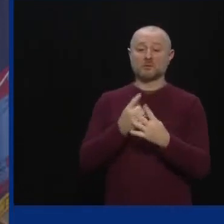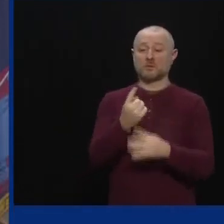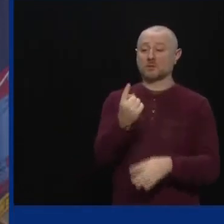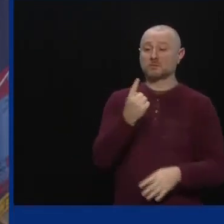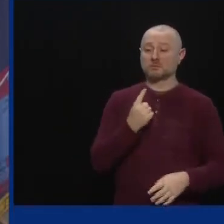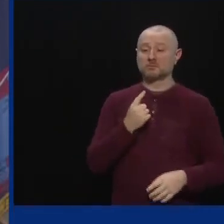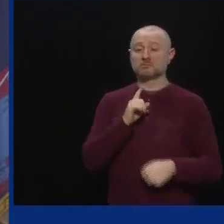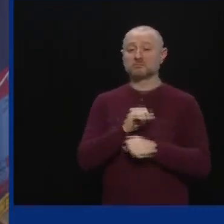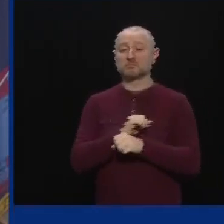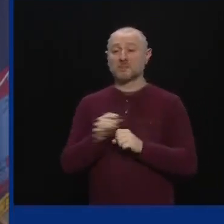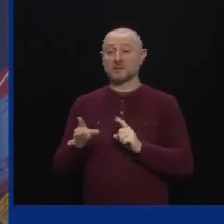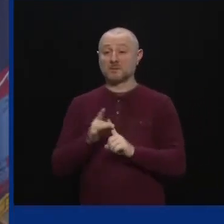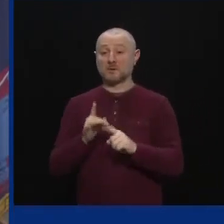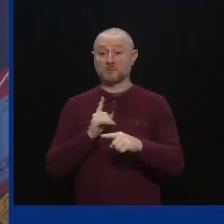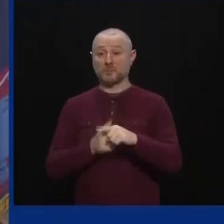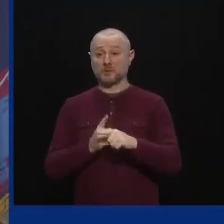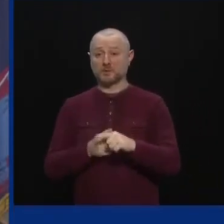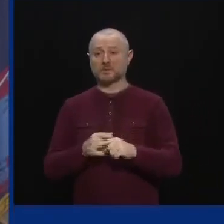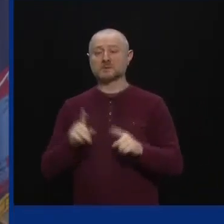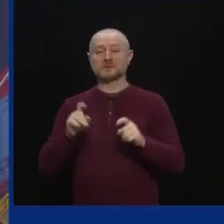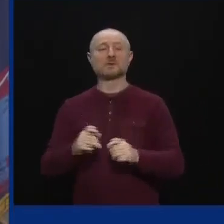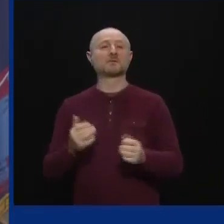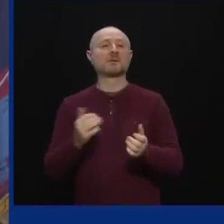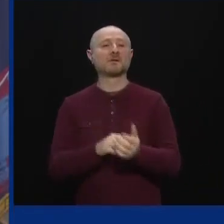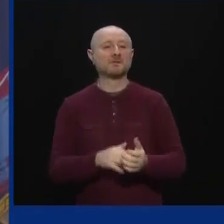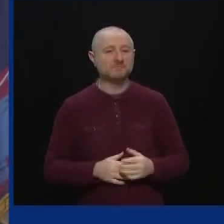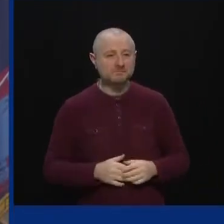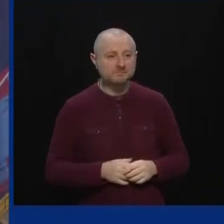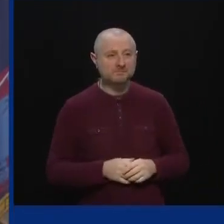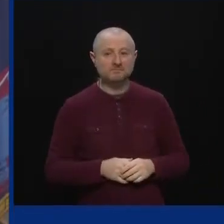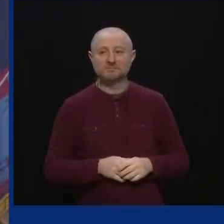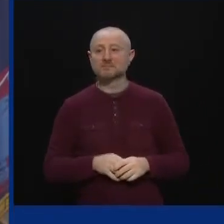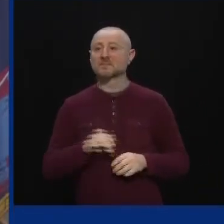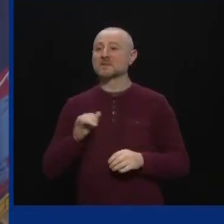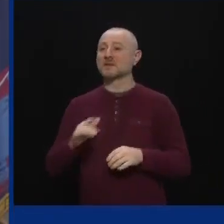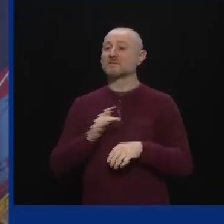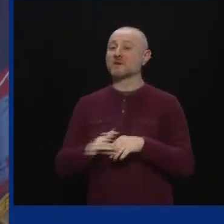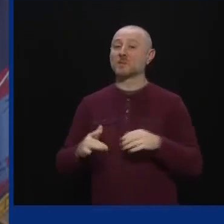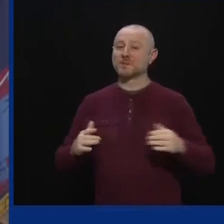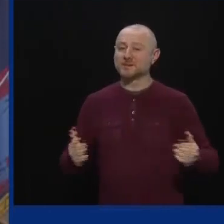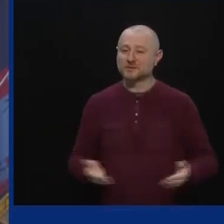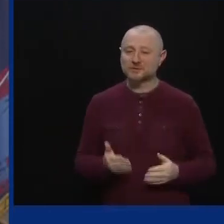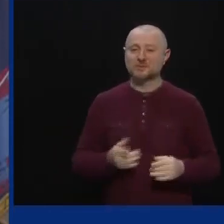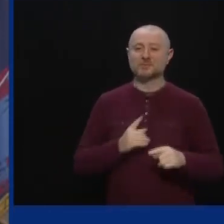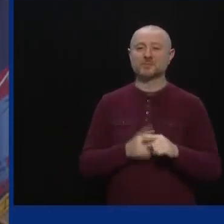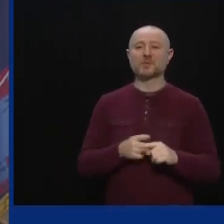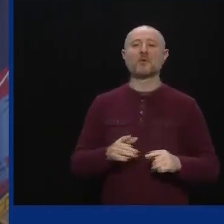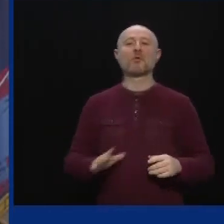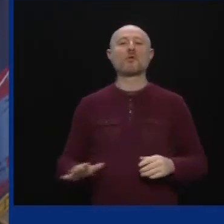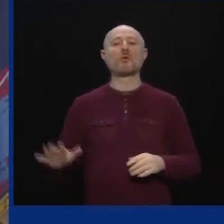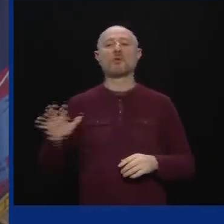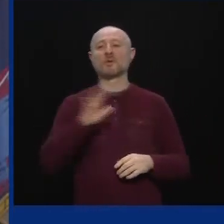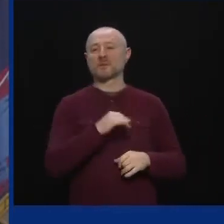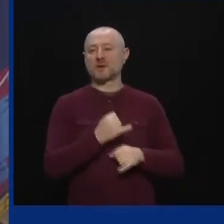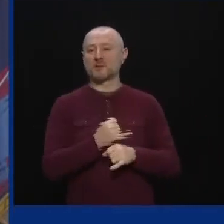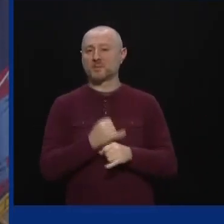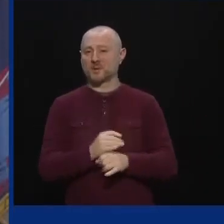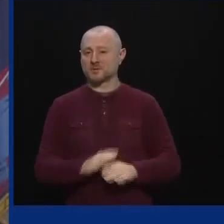TON. SO, IF THEY COME BACK NEGATIVE, YOU KNOW THEY ARE CLEAR. IF ONE TESTS POSITIVE, THEY CAN